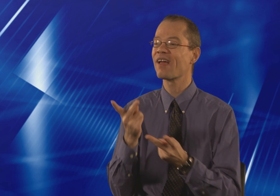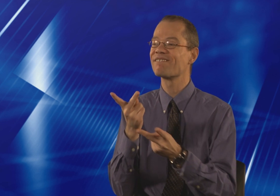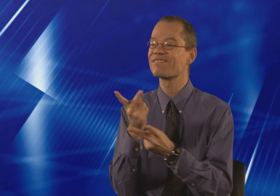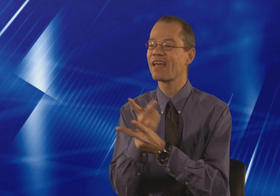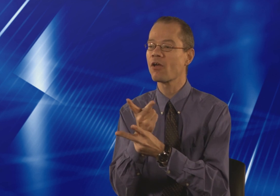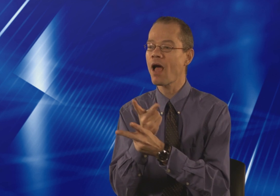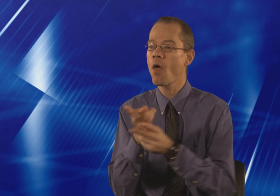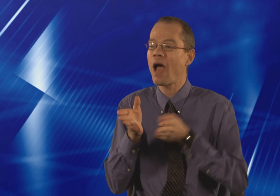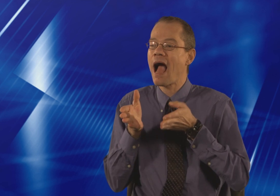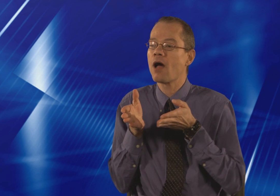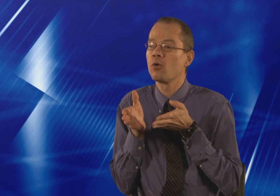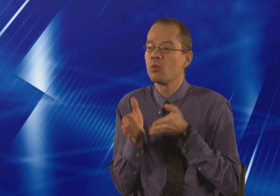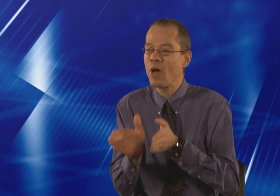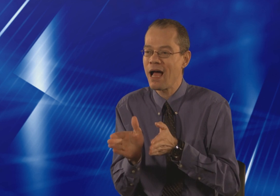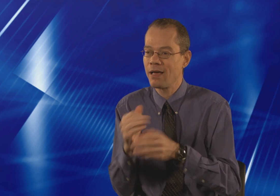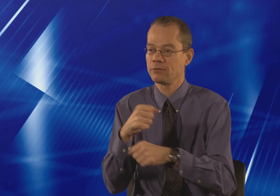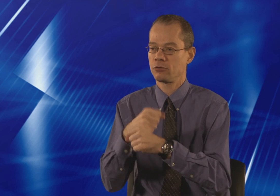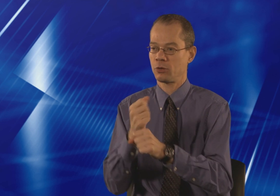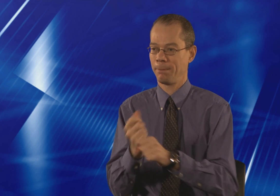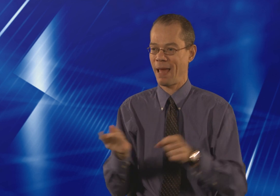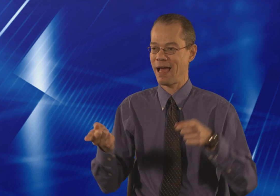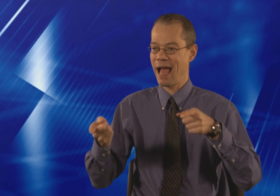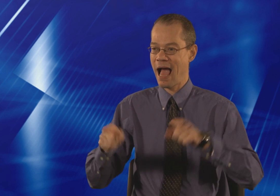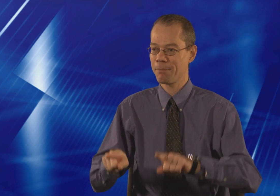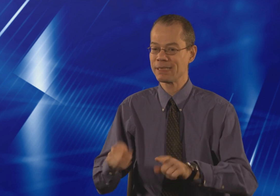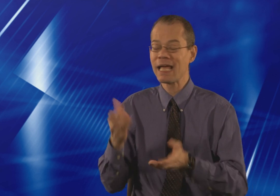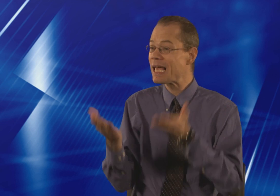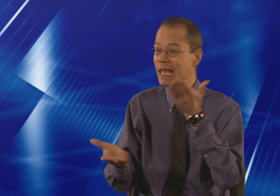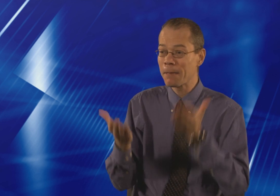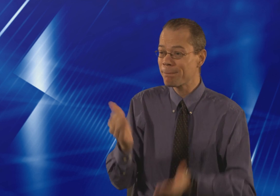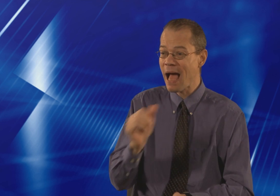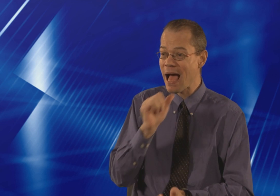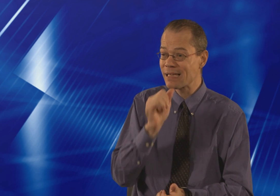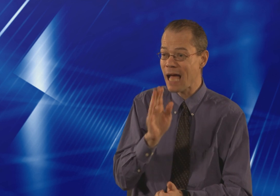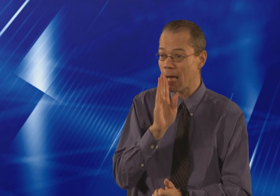and figure out what way you can make something happen.